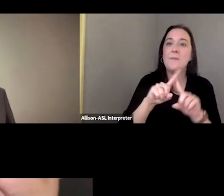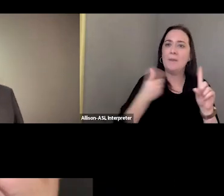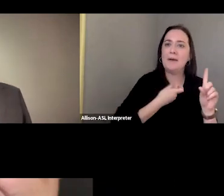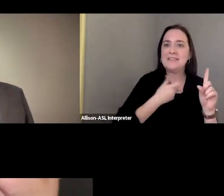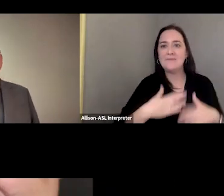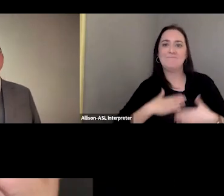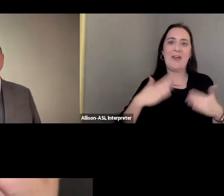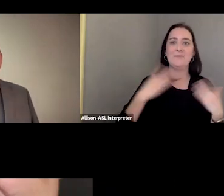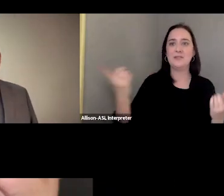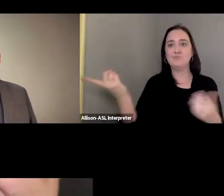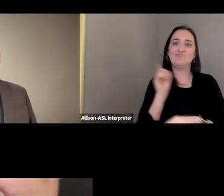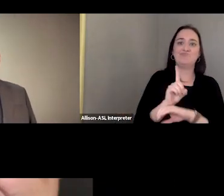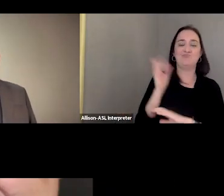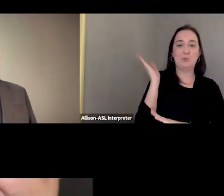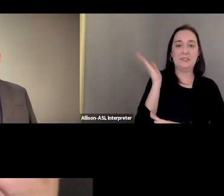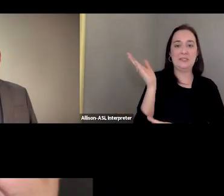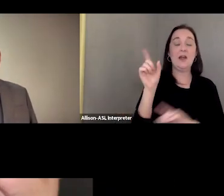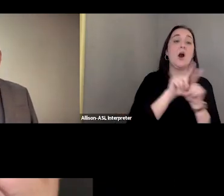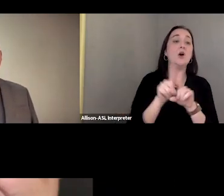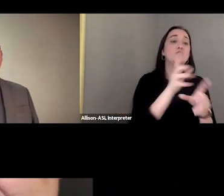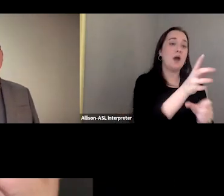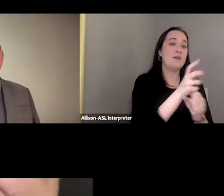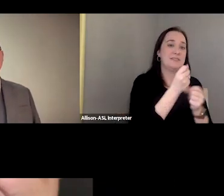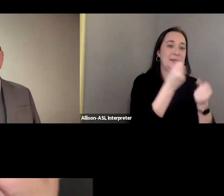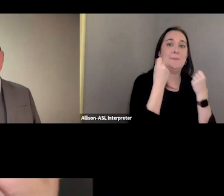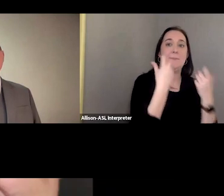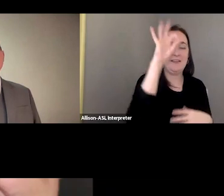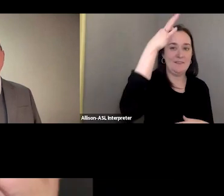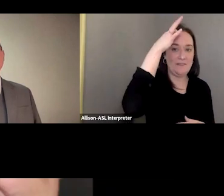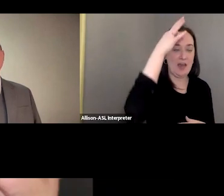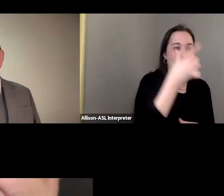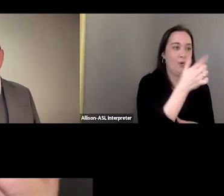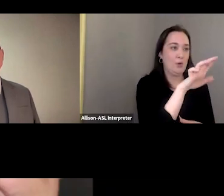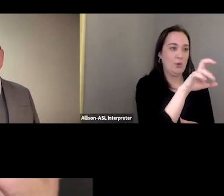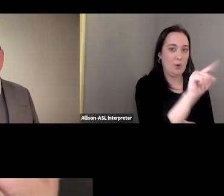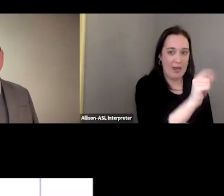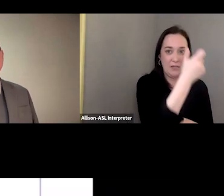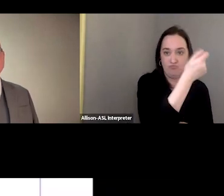I've also received numerous federal grants and state contracts on the area of gambling disorder prevention and treatment.